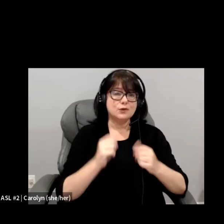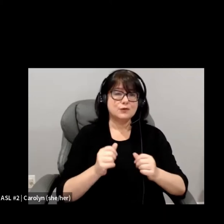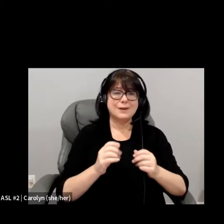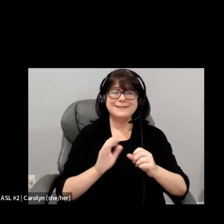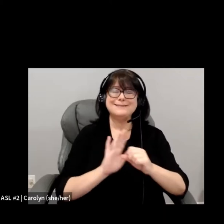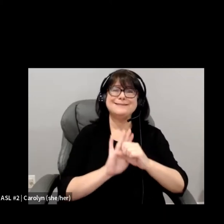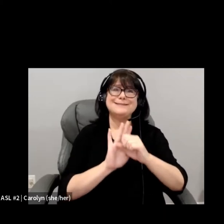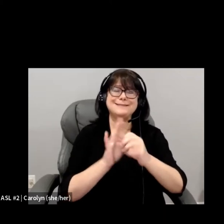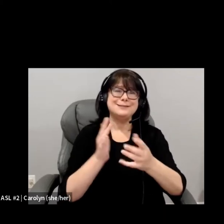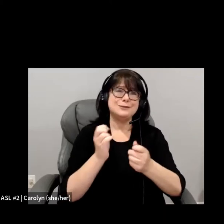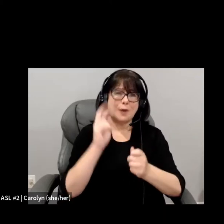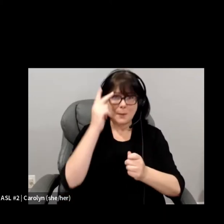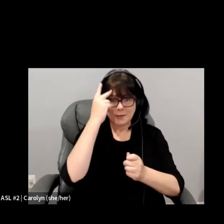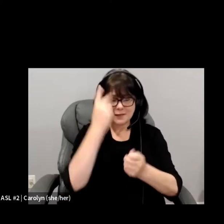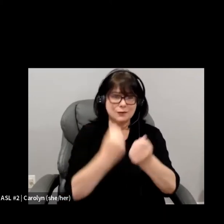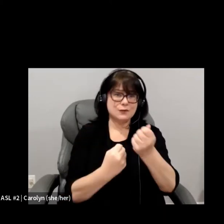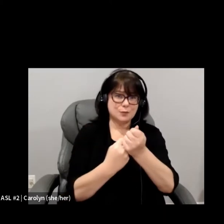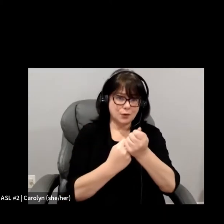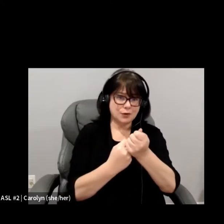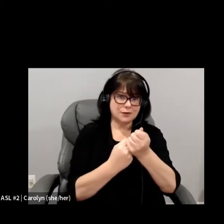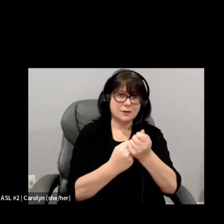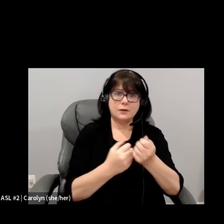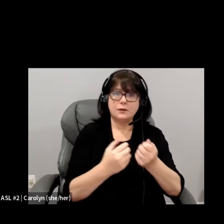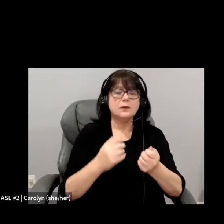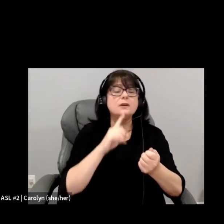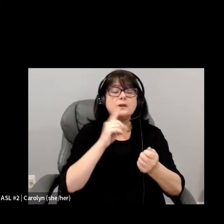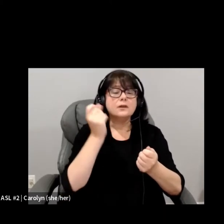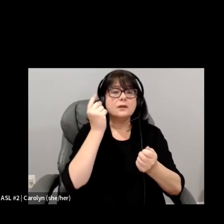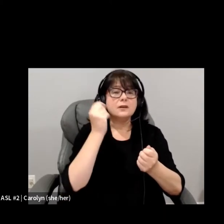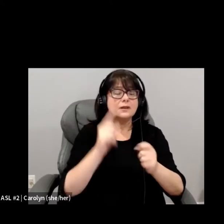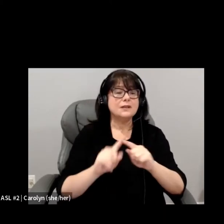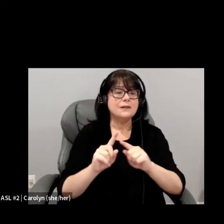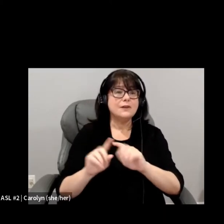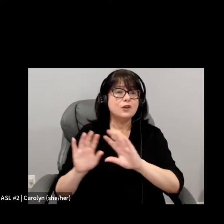AS VARIOUS IDENTITY GROUPS WERE PITTED AND BARTERED AGAINST EACH OTHER.